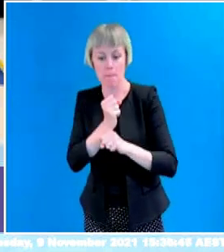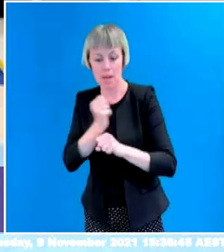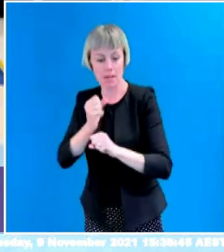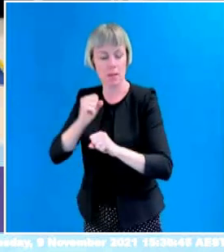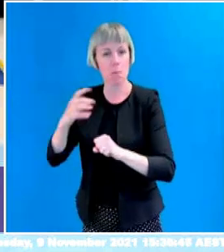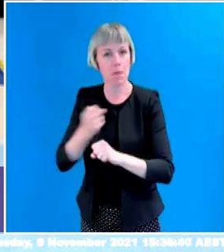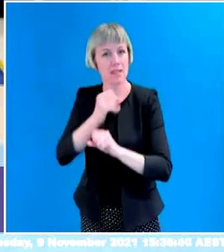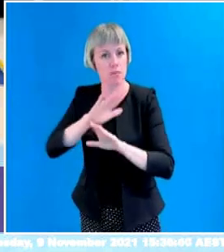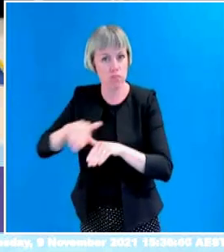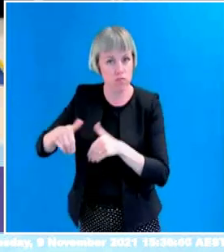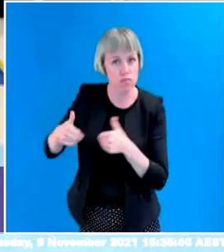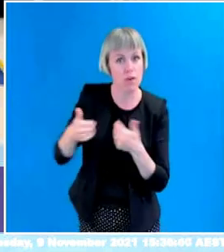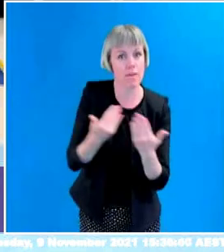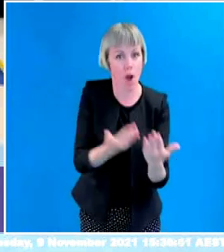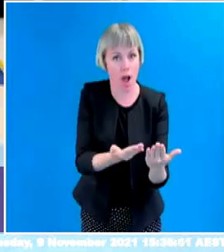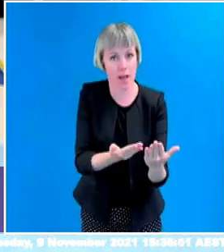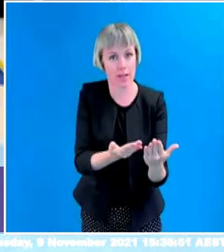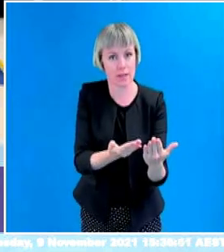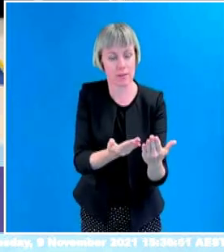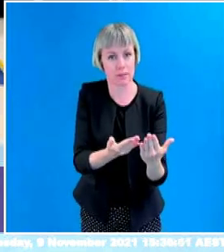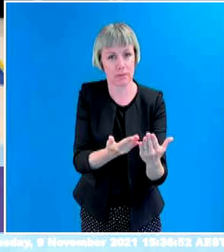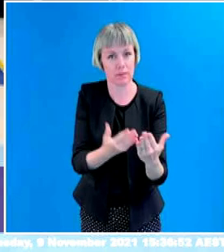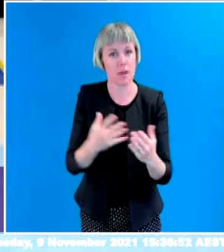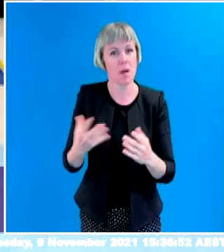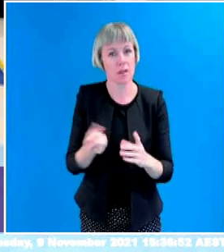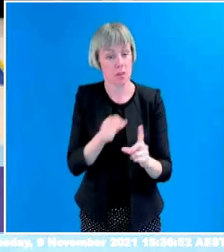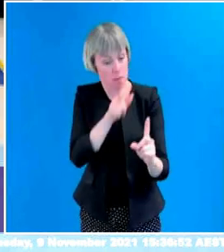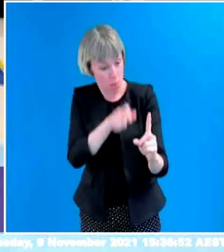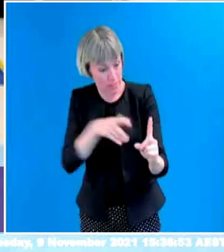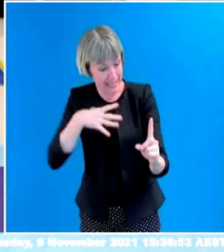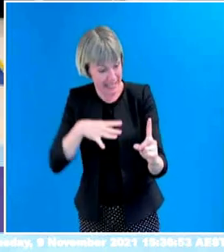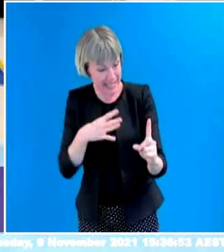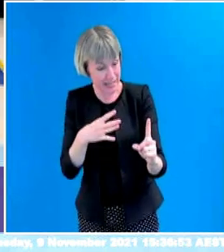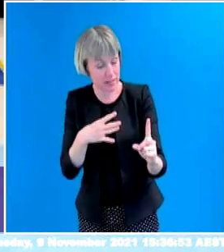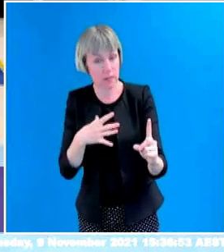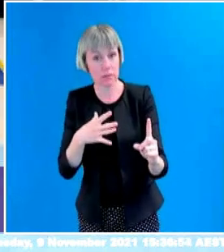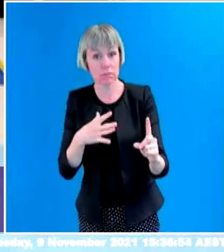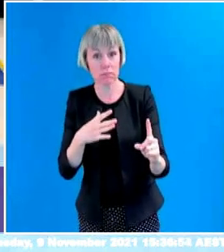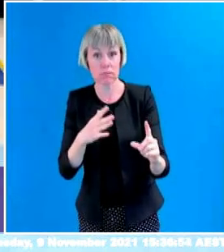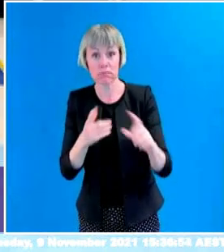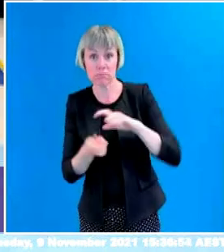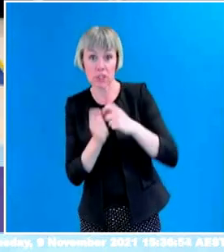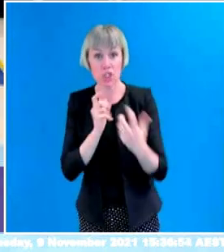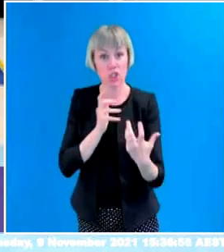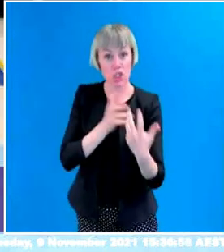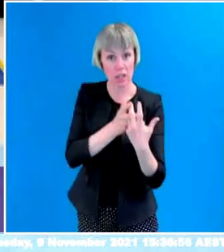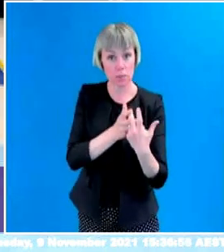to have provided for reasonable adjustments, and if you haven't, then